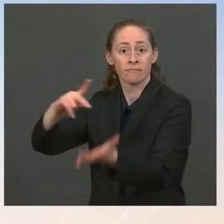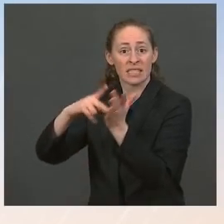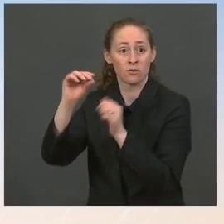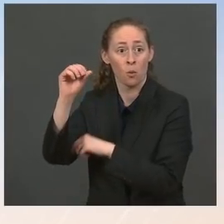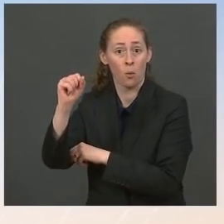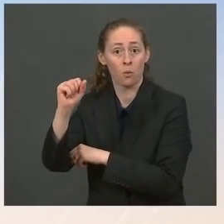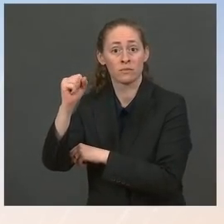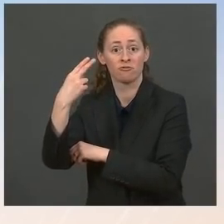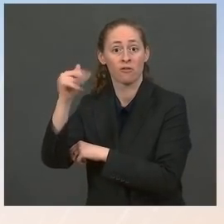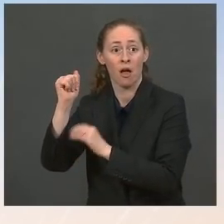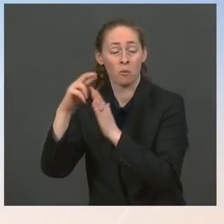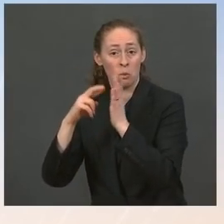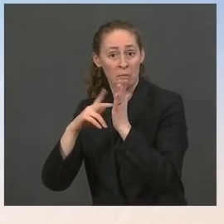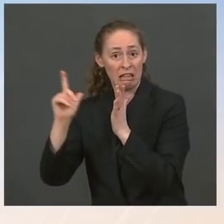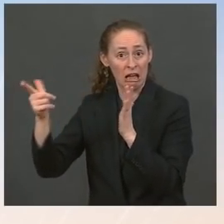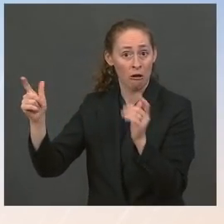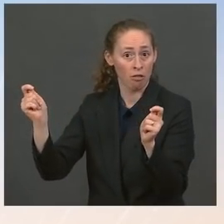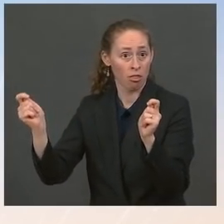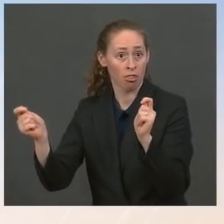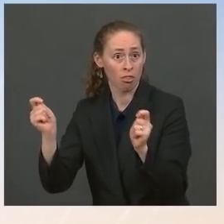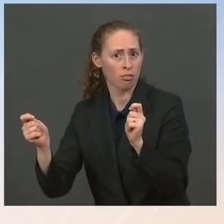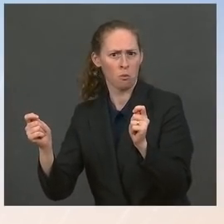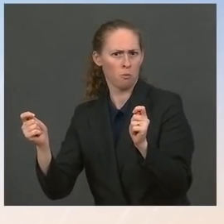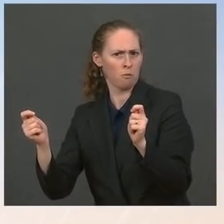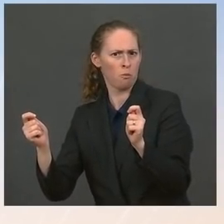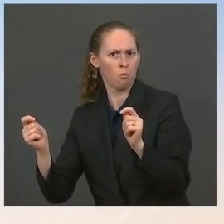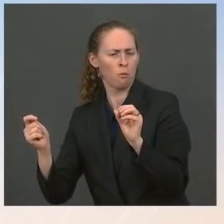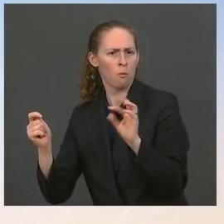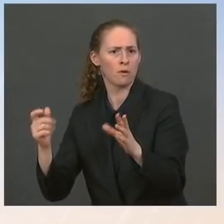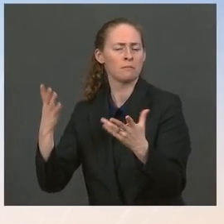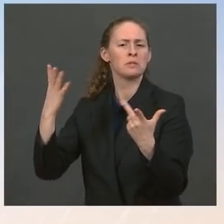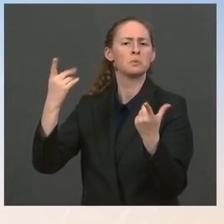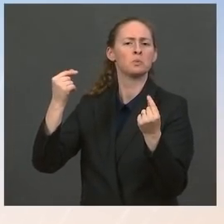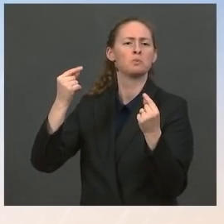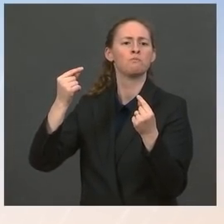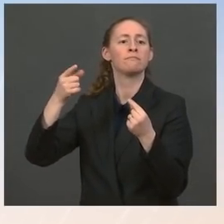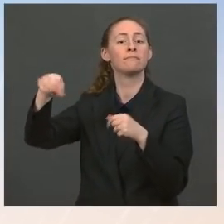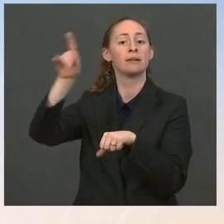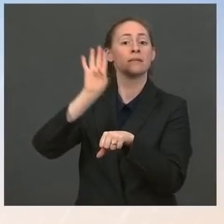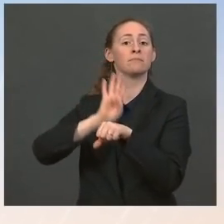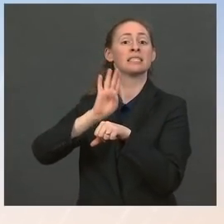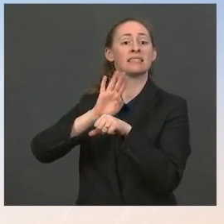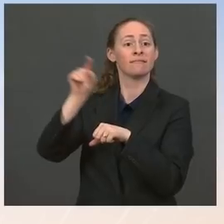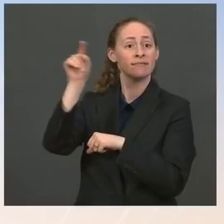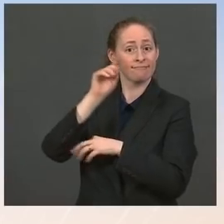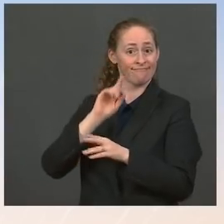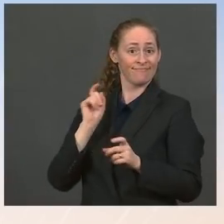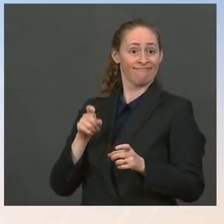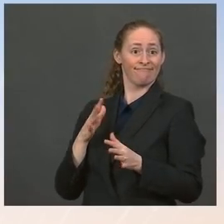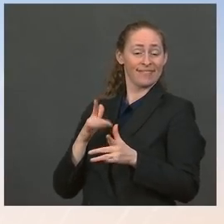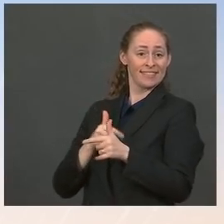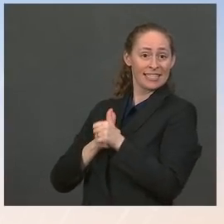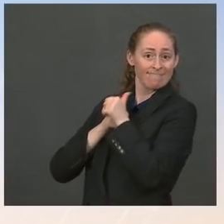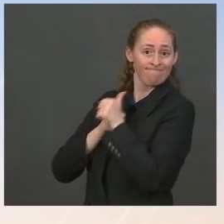should they prepare their employees now to get vaccinated, or should they wait while this law is -- plays out? Ms. Jean-Pierre: No, that's a great question. I appreciate the question. We think we --